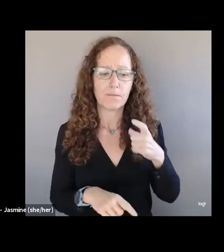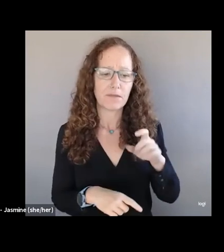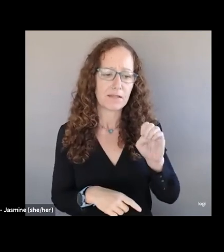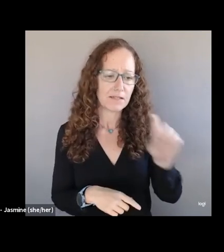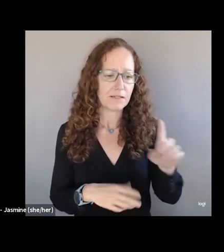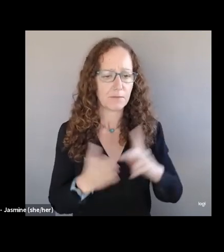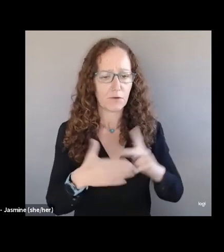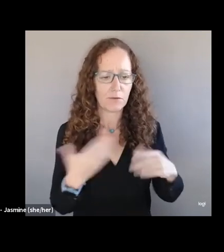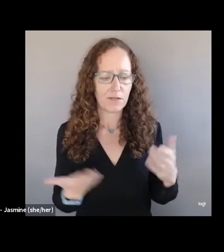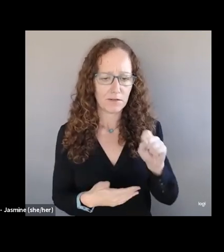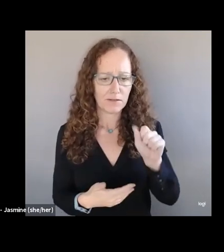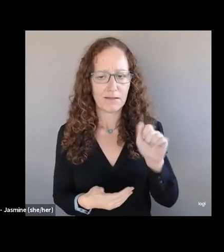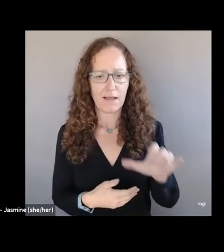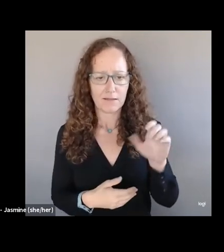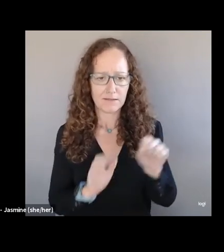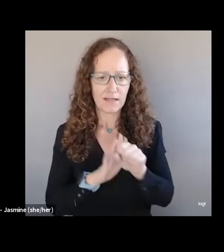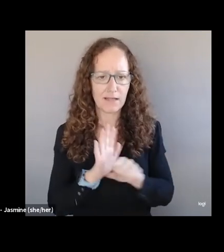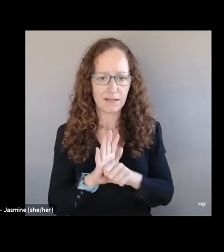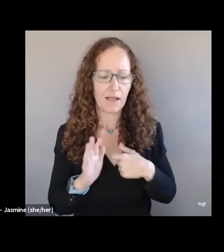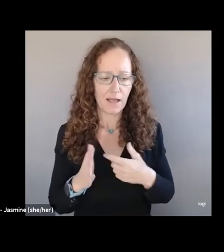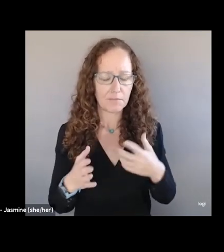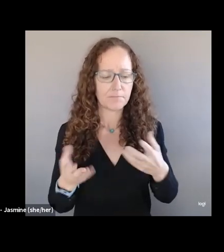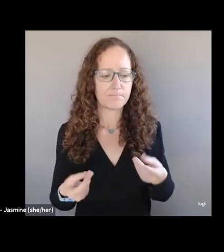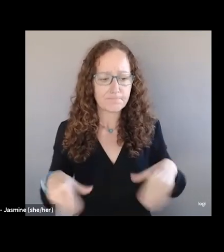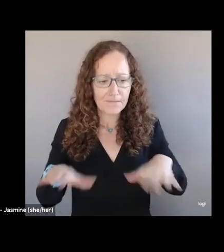territory of the OWASP wa speaking you pay tribe, which